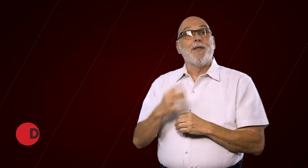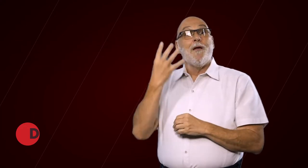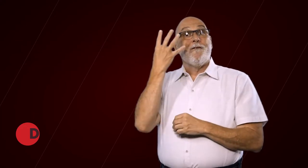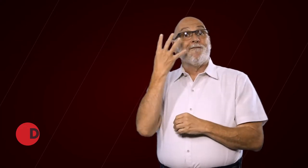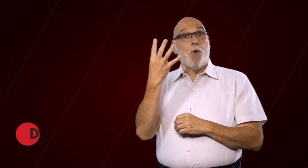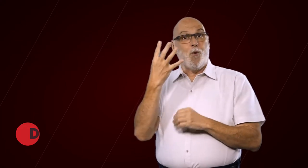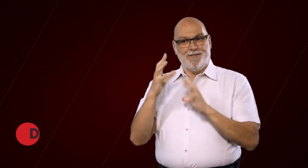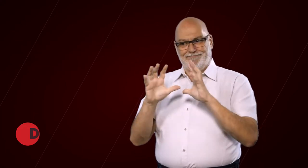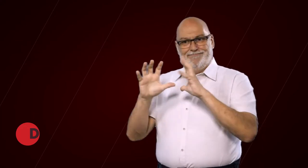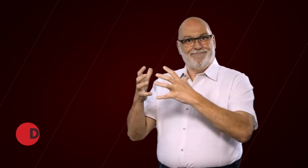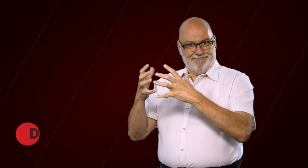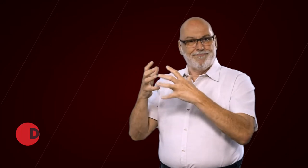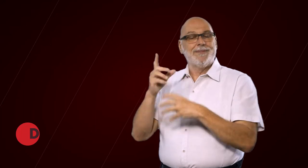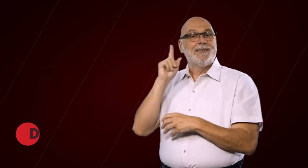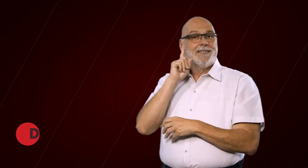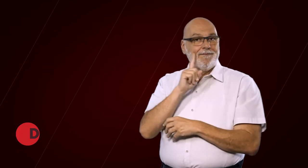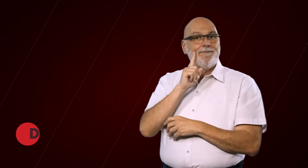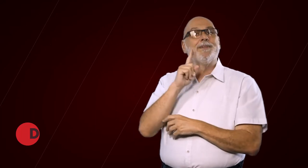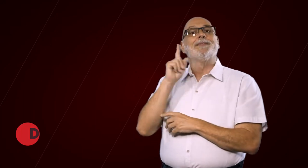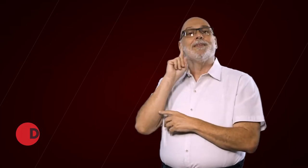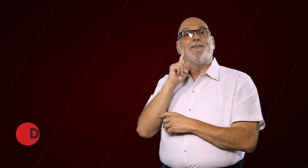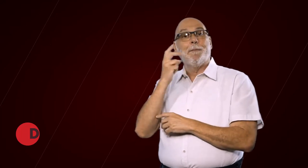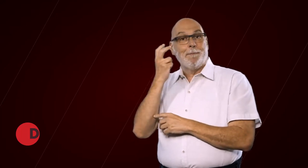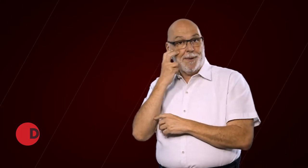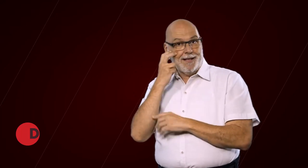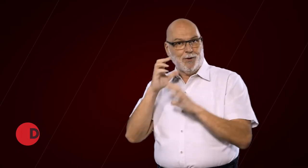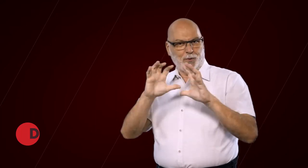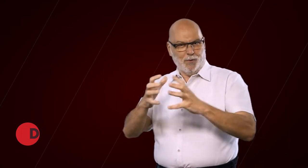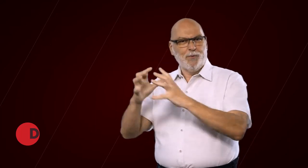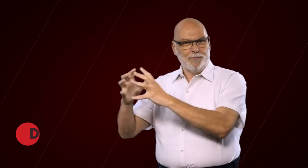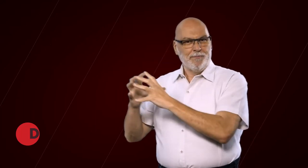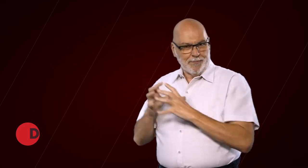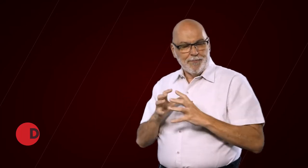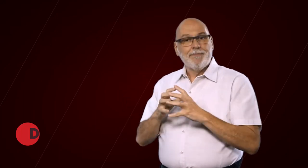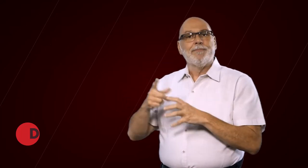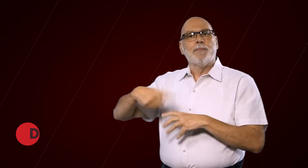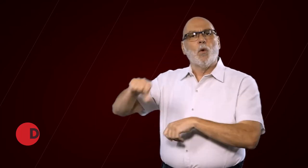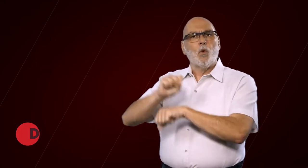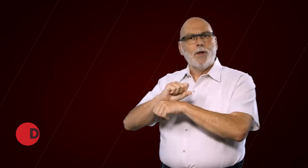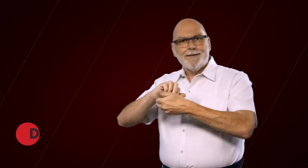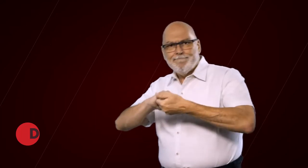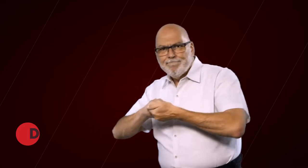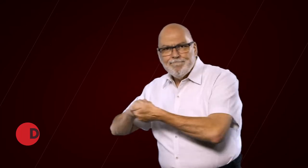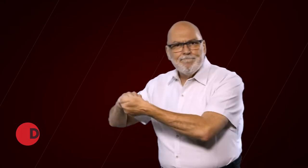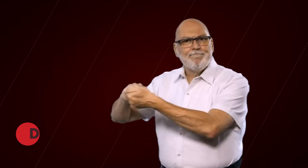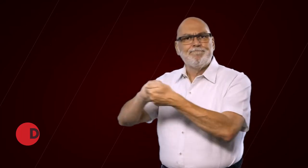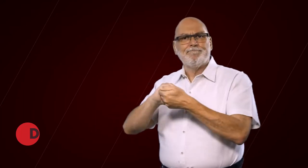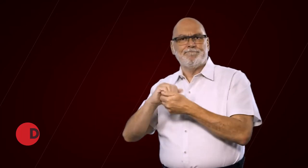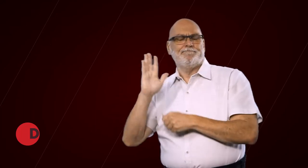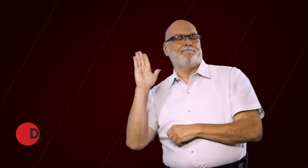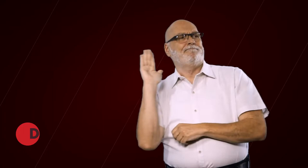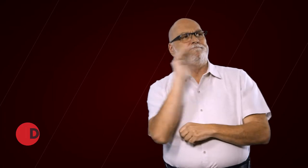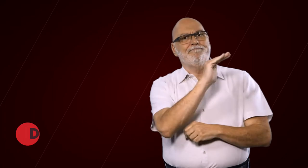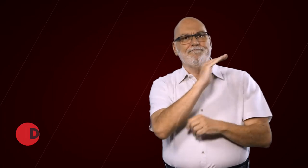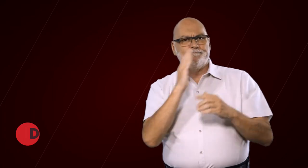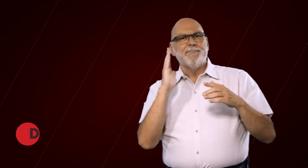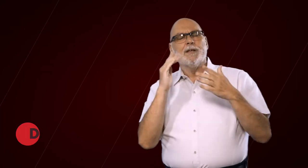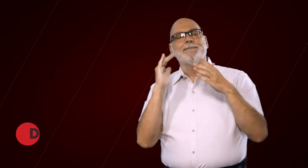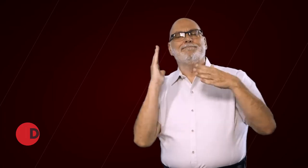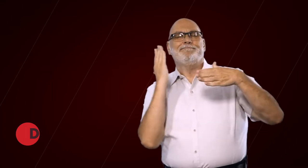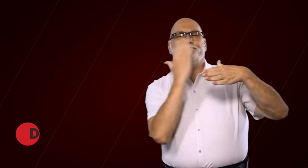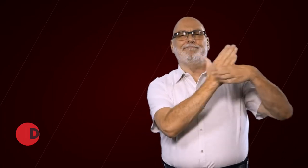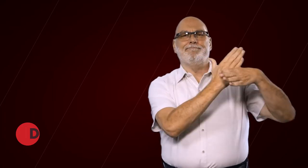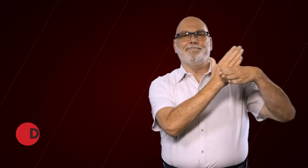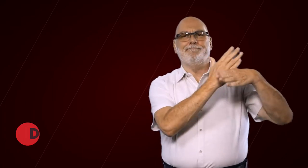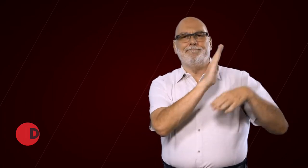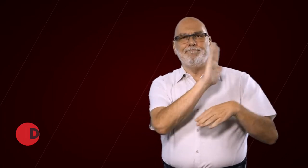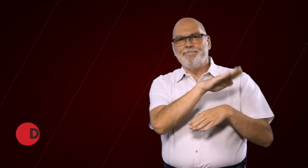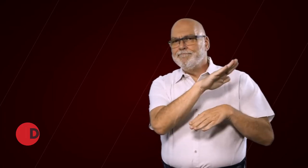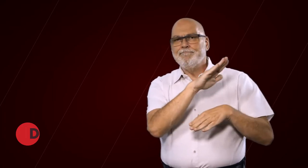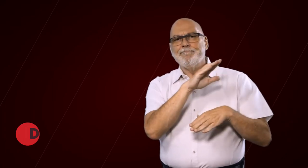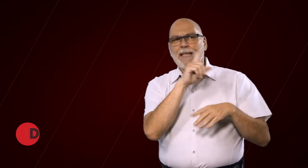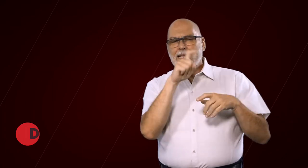Four Deaf and DeafBlind groups worked together and filed joint